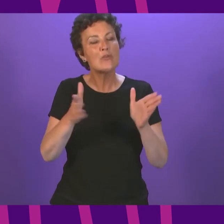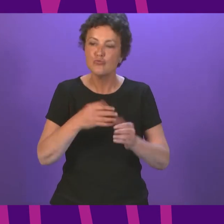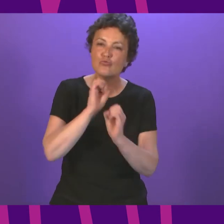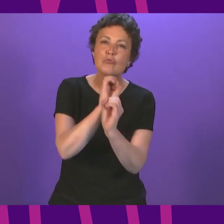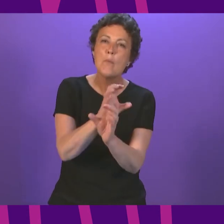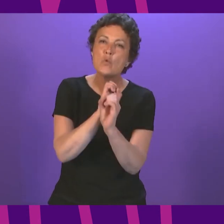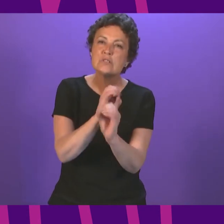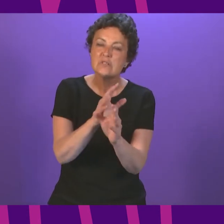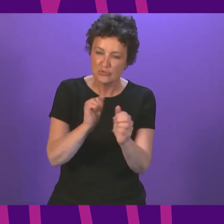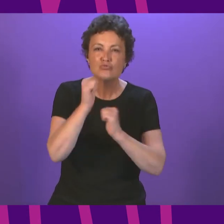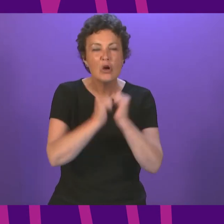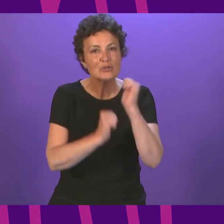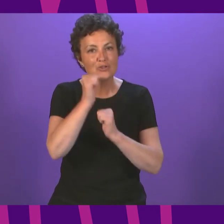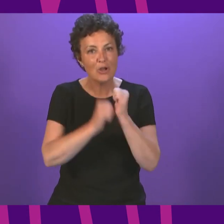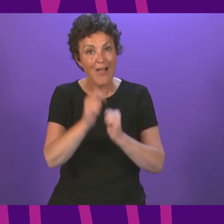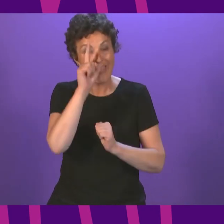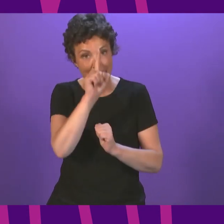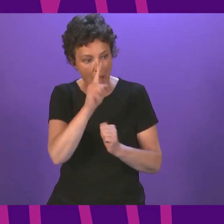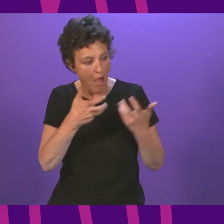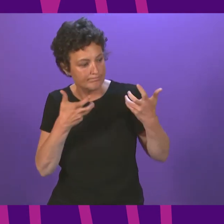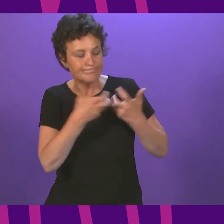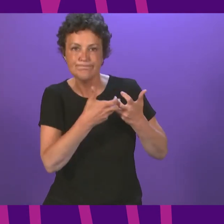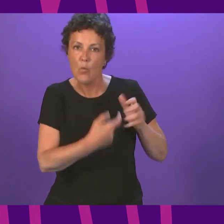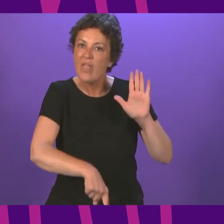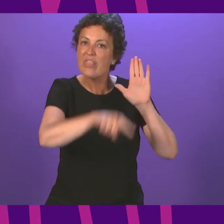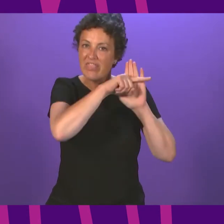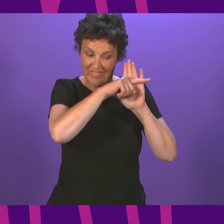and works within the scope of the bill. I believe that that is the best approach to